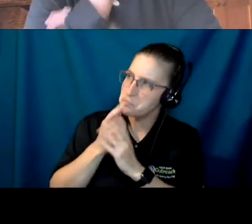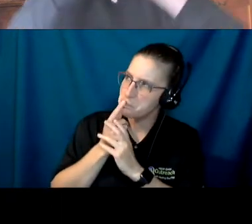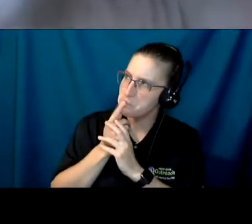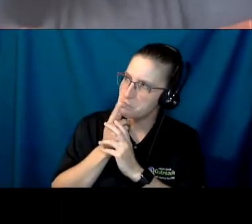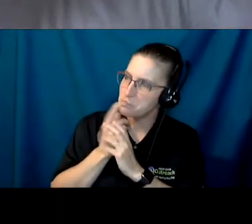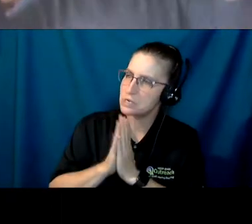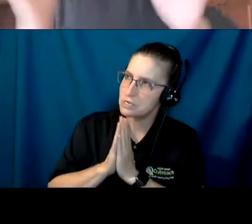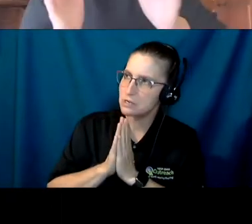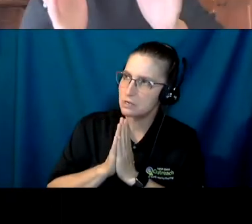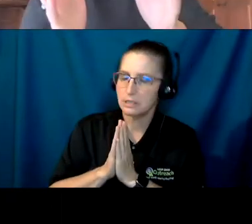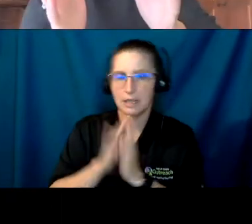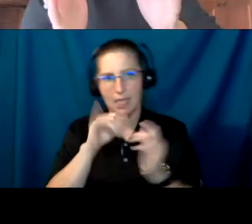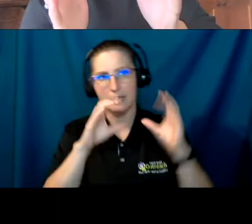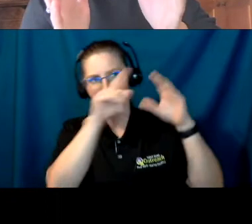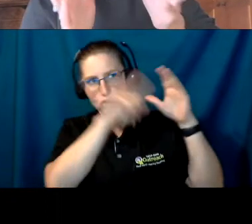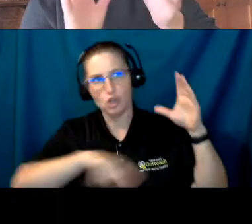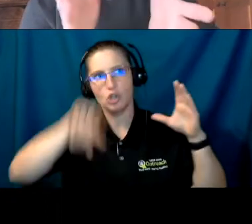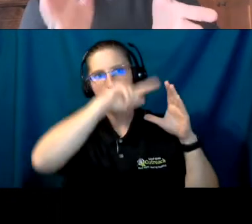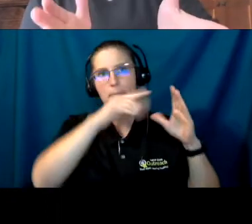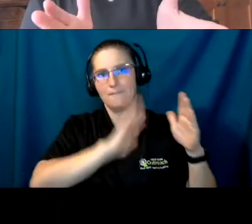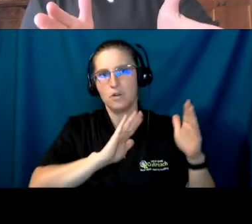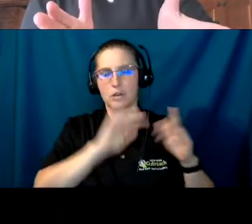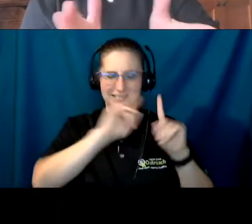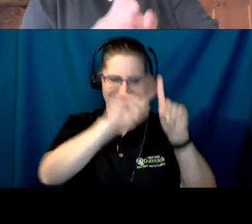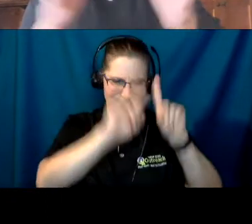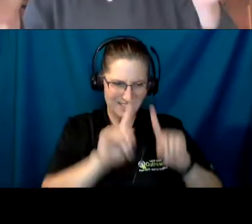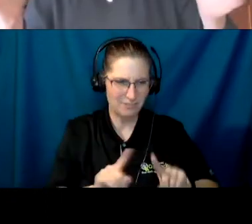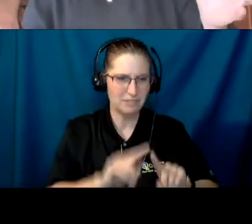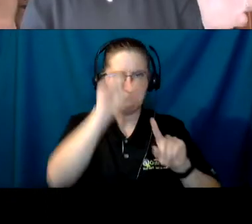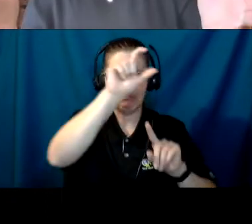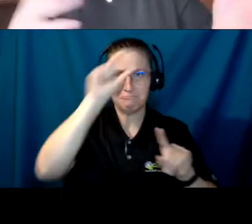and the circle that I showed you before that about all these opportunities expanded opportunities